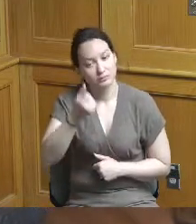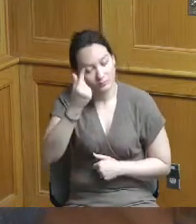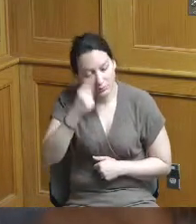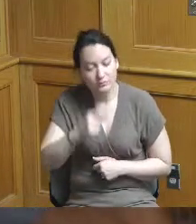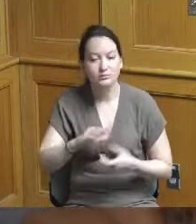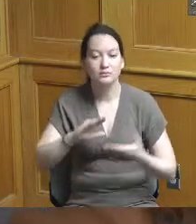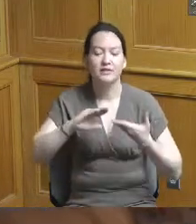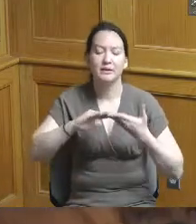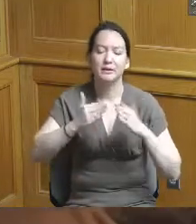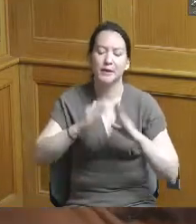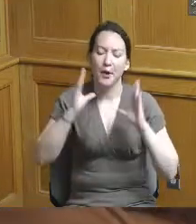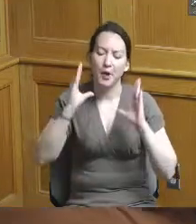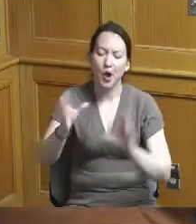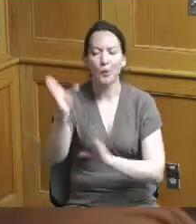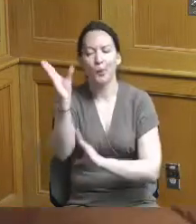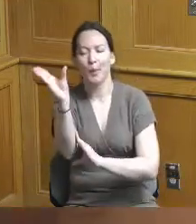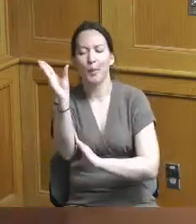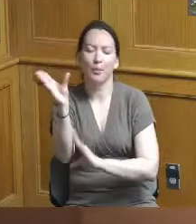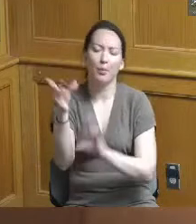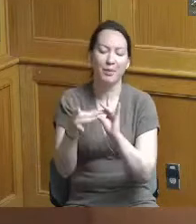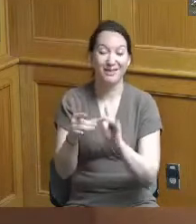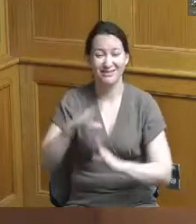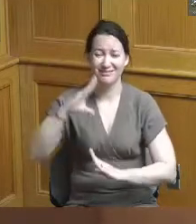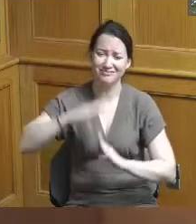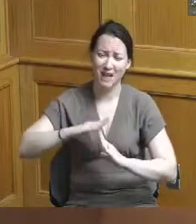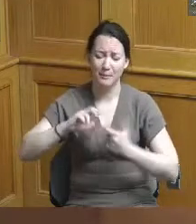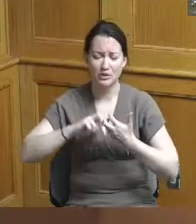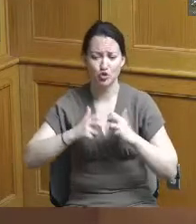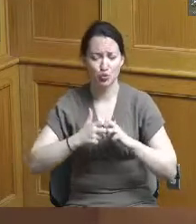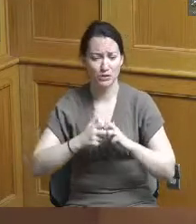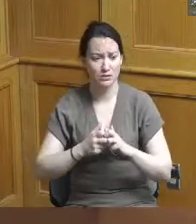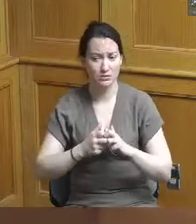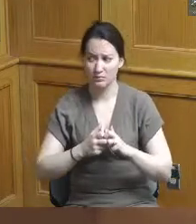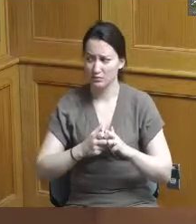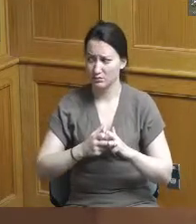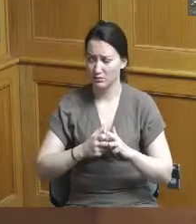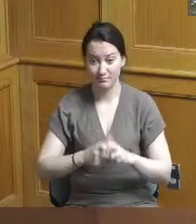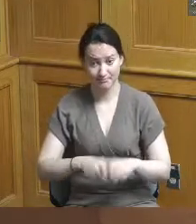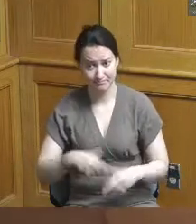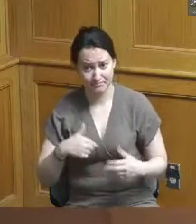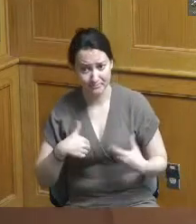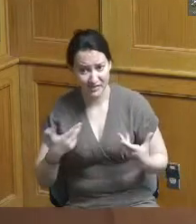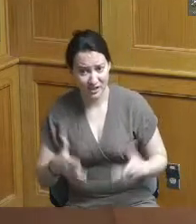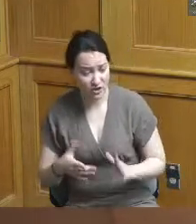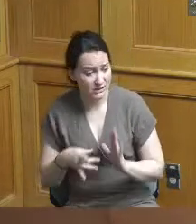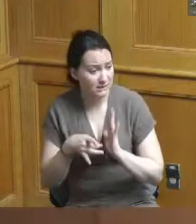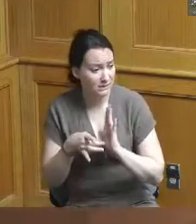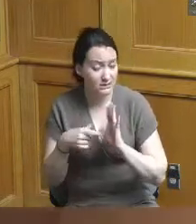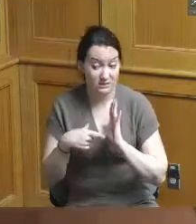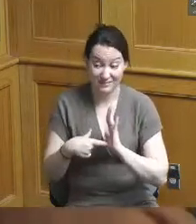some town halls and people said this is the number one issue but as Indicated if you would ask people